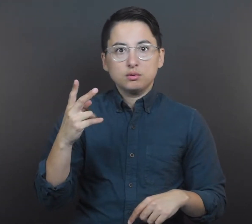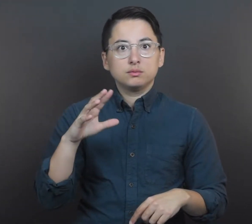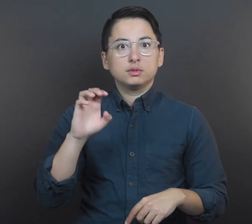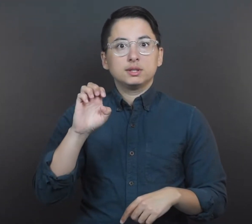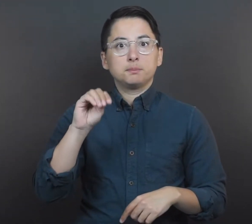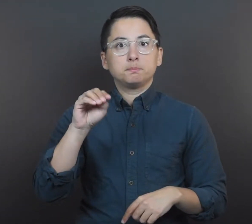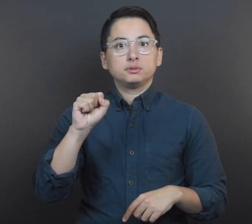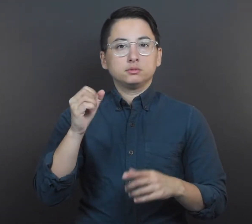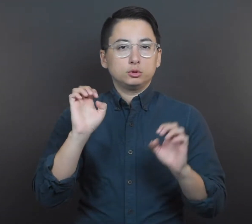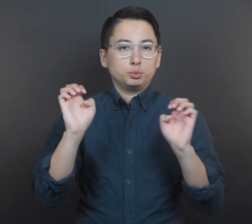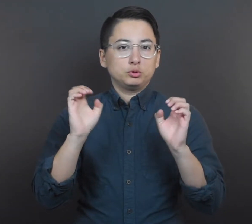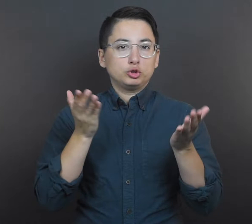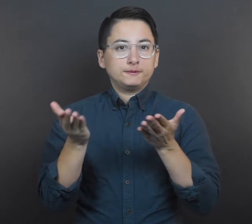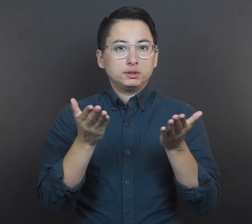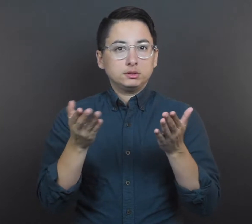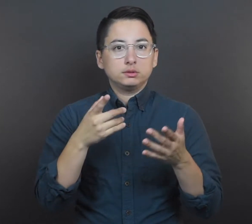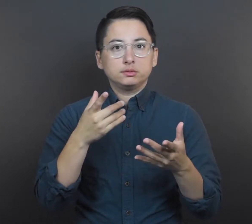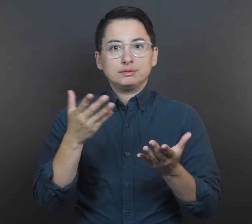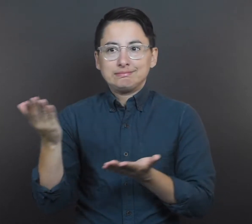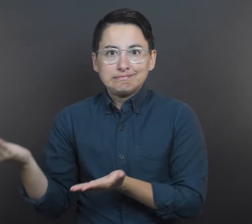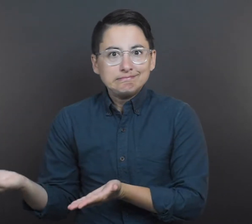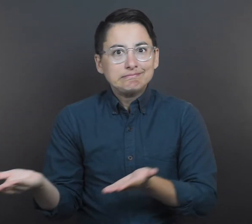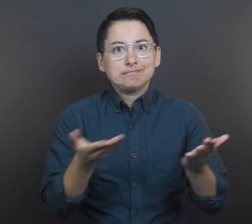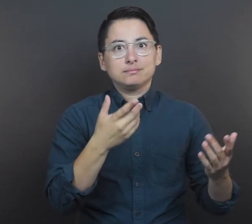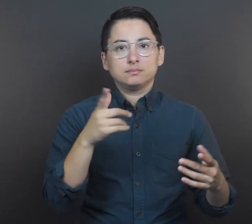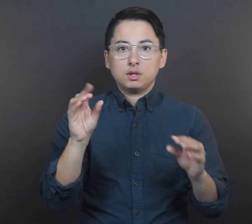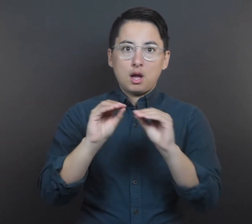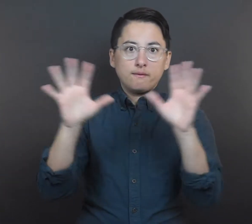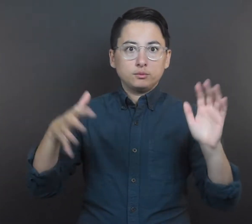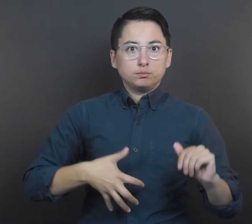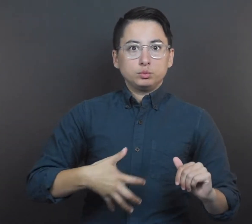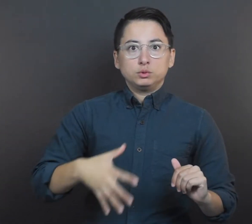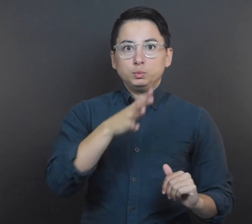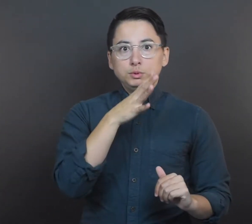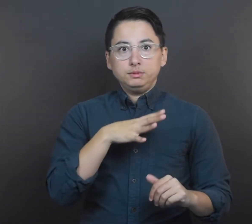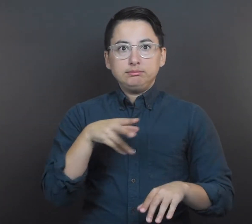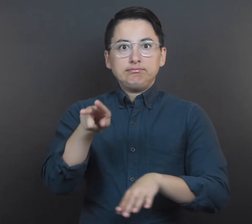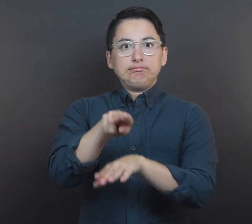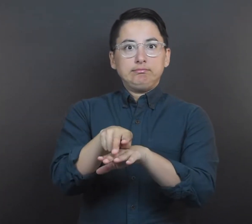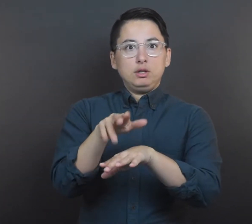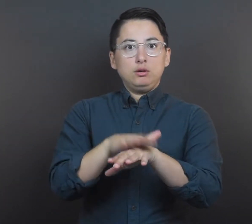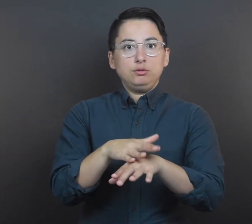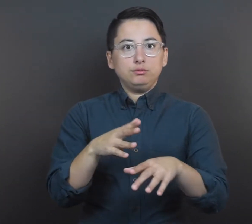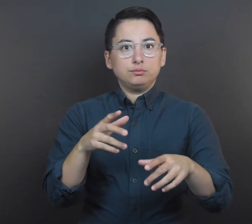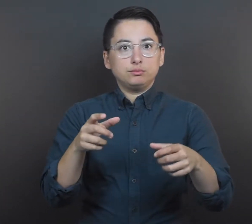as she could They also saw Emergency Medical Services (EMS) officials load a visibly pregnant